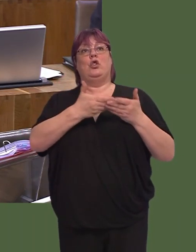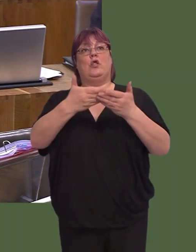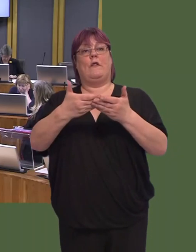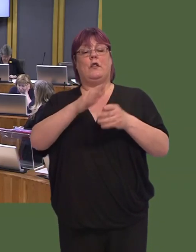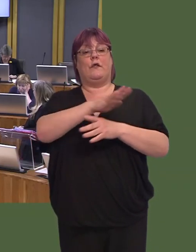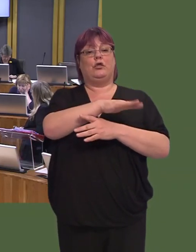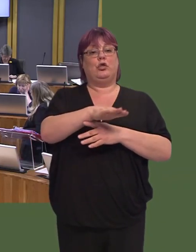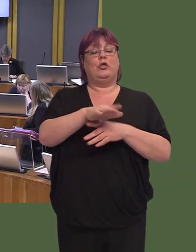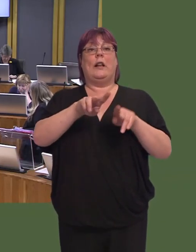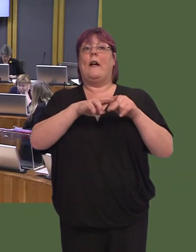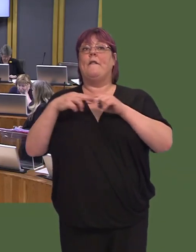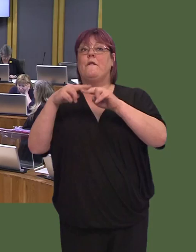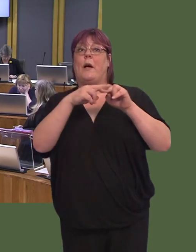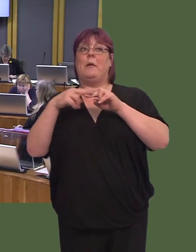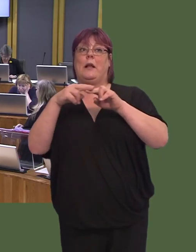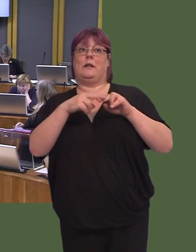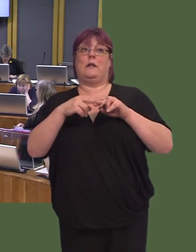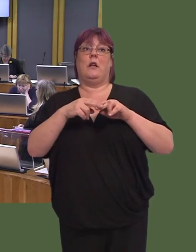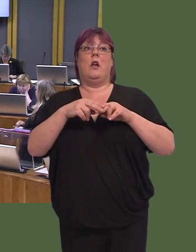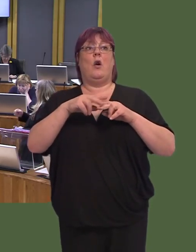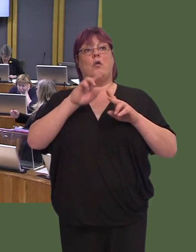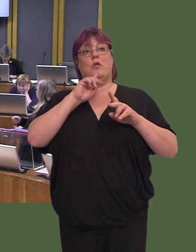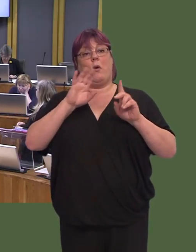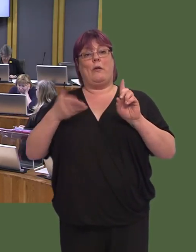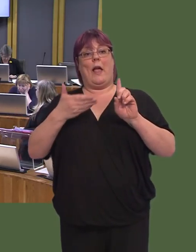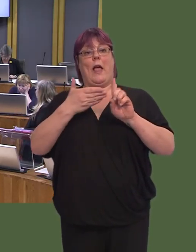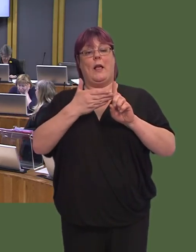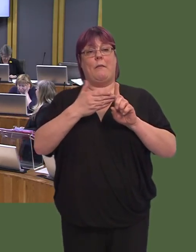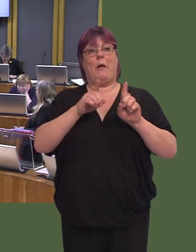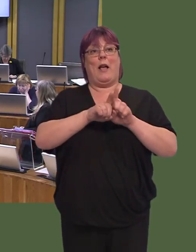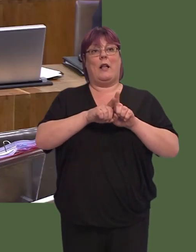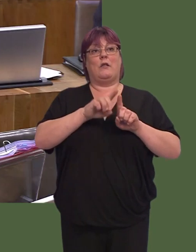Wales, with a view to that bilingualism, as opposed to teaching Welsh as a foreign language,